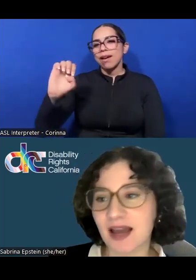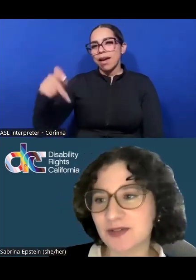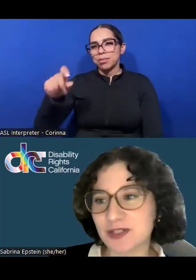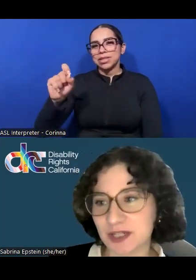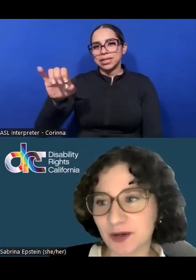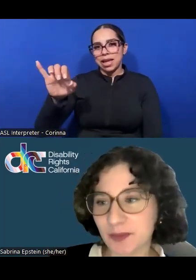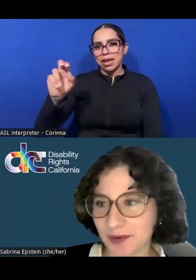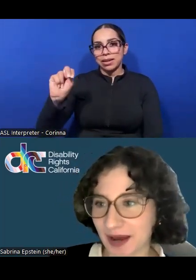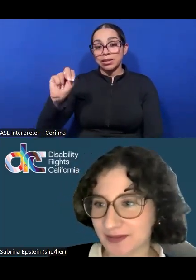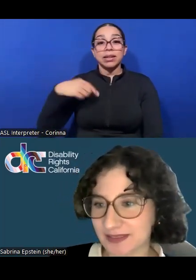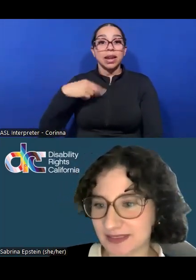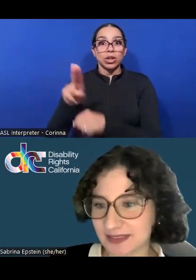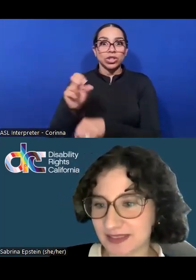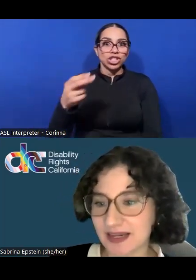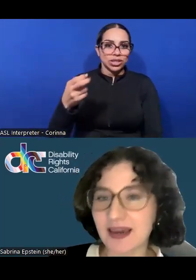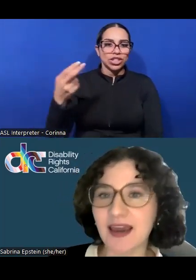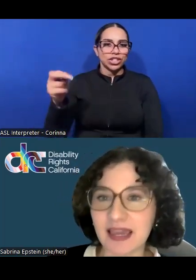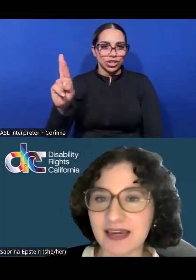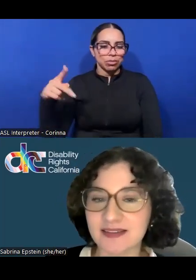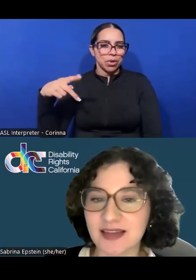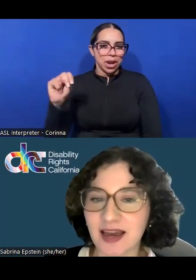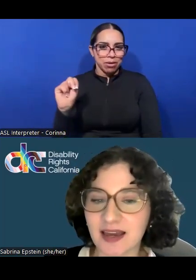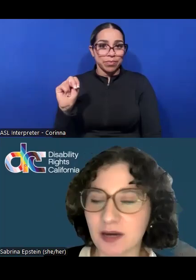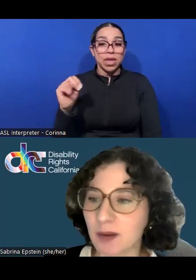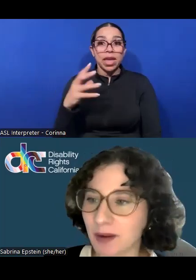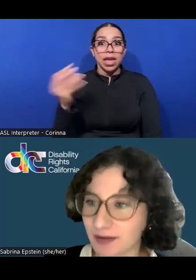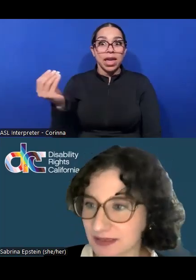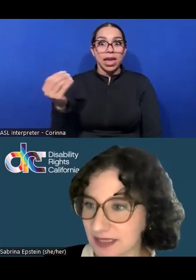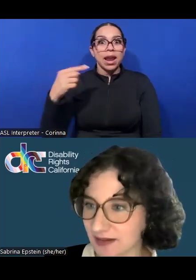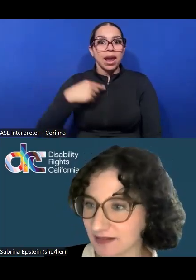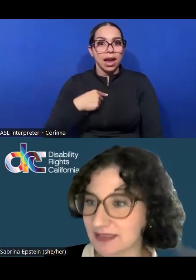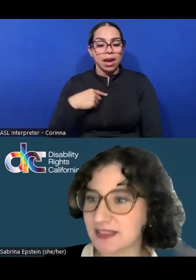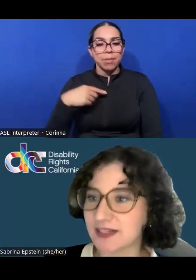I use she/her pronouns and I am a policy analyst here